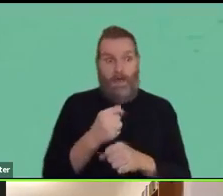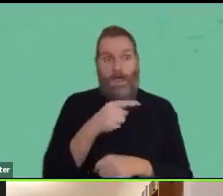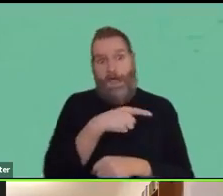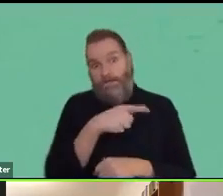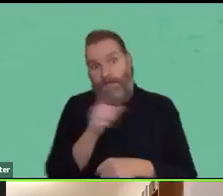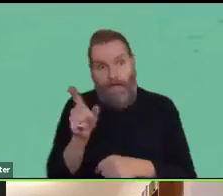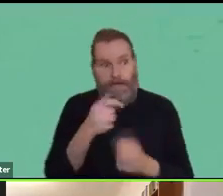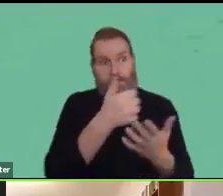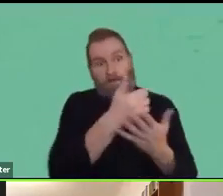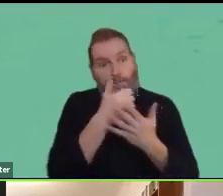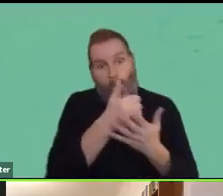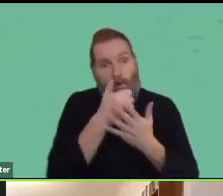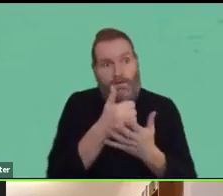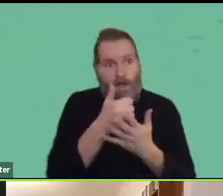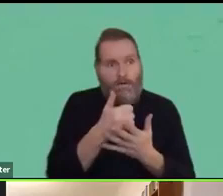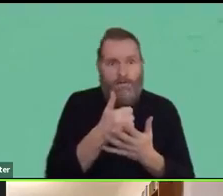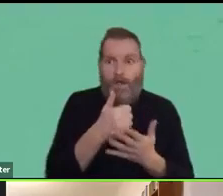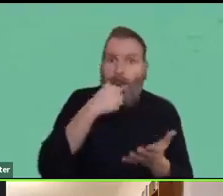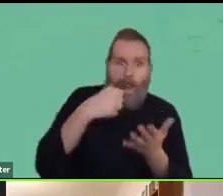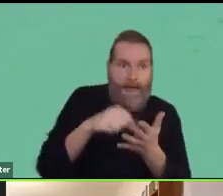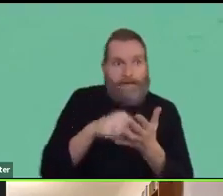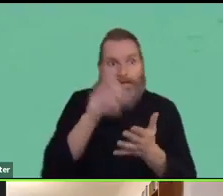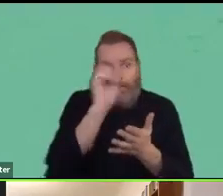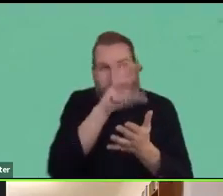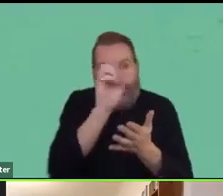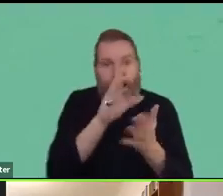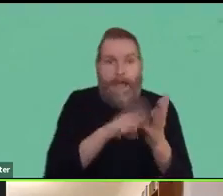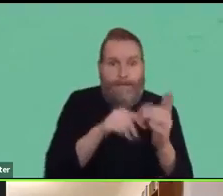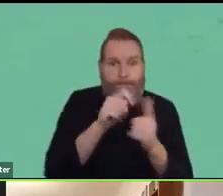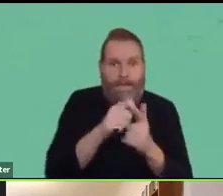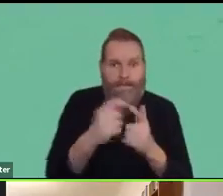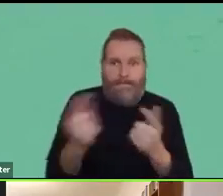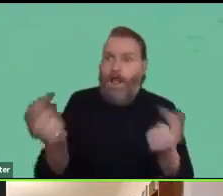when we ask them to do so turning up to virtual events helping us with the lobby of parliament